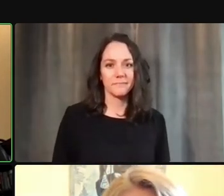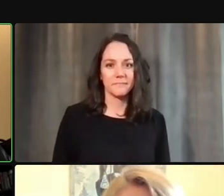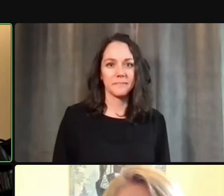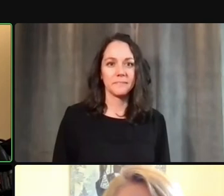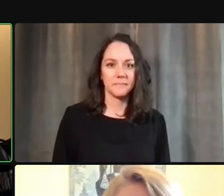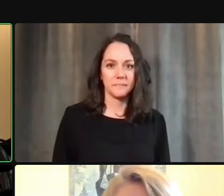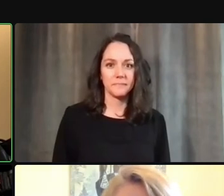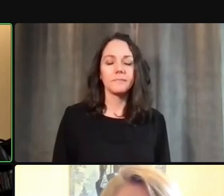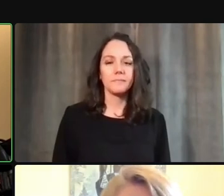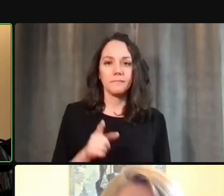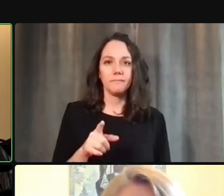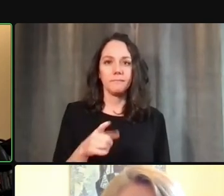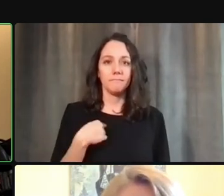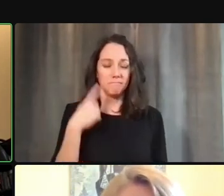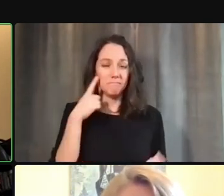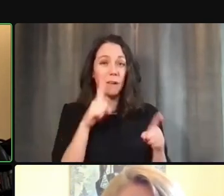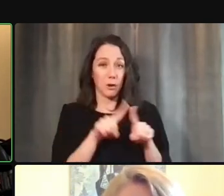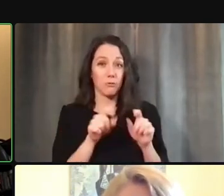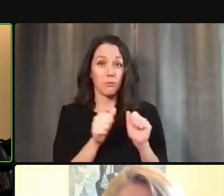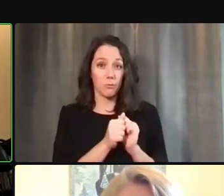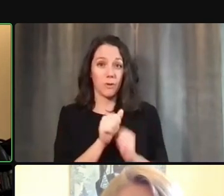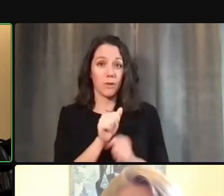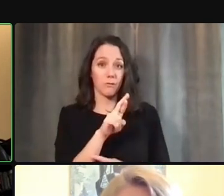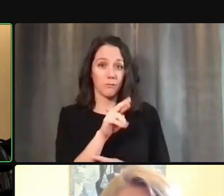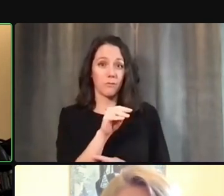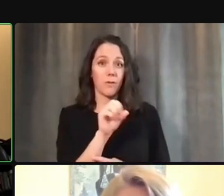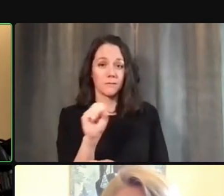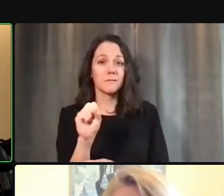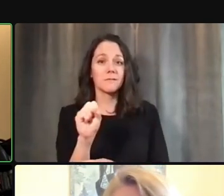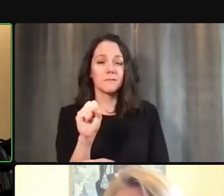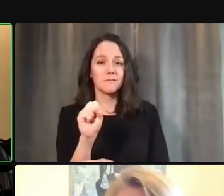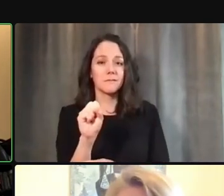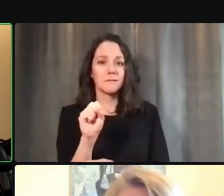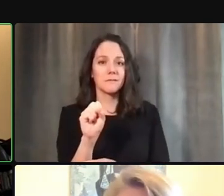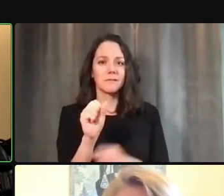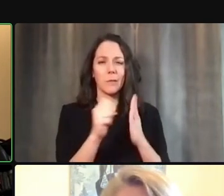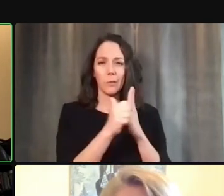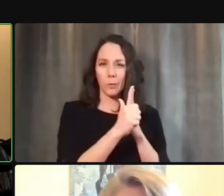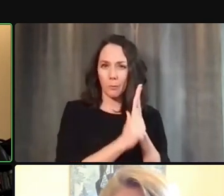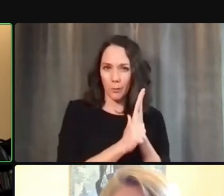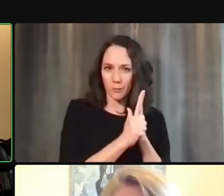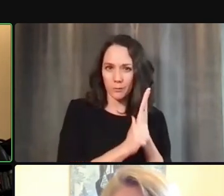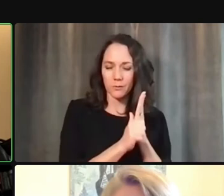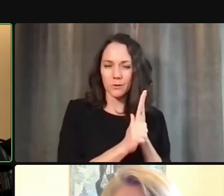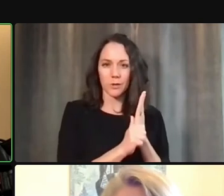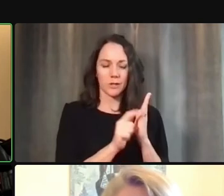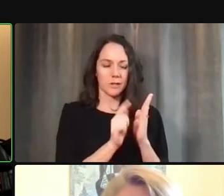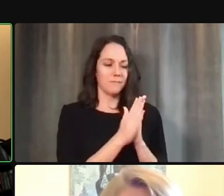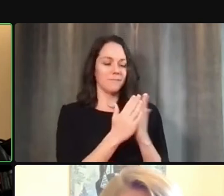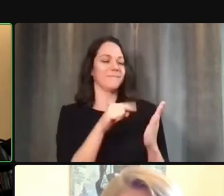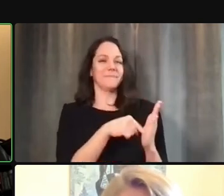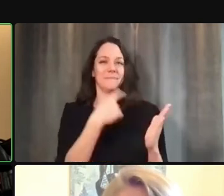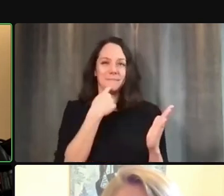I agree with Ross, the brochure that tell us how you really feel brochure came out of some